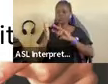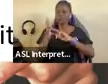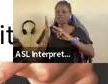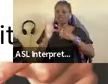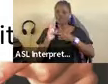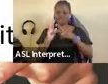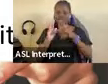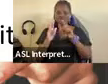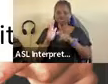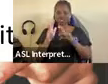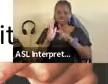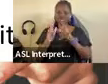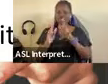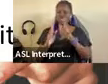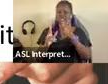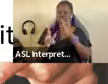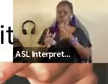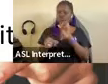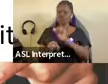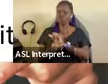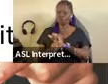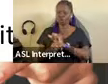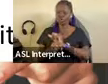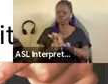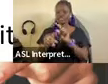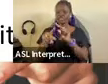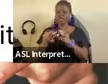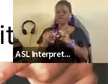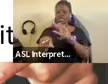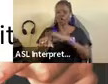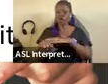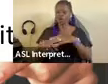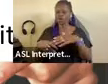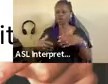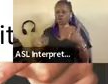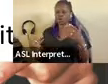And currently we think that's roughly about five to $7 million,